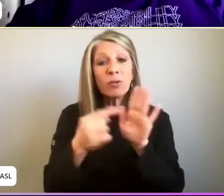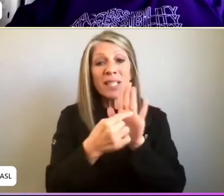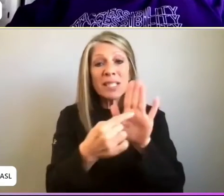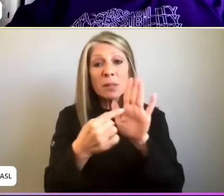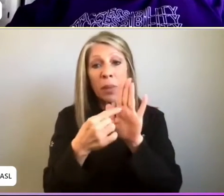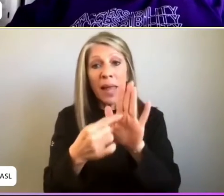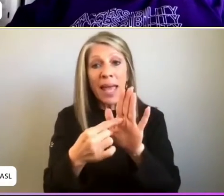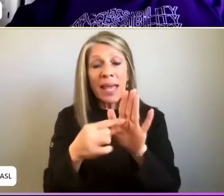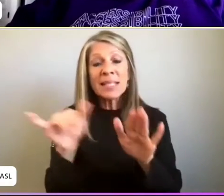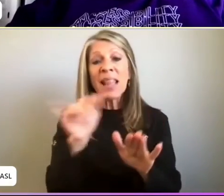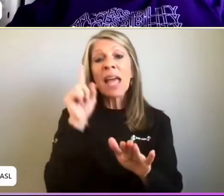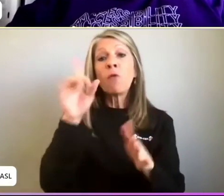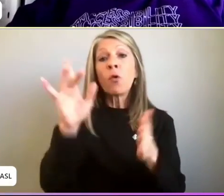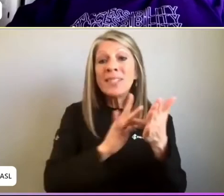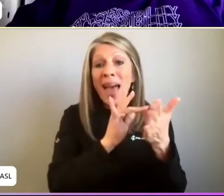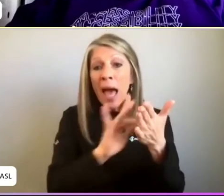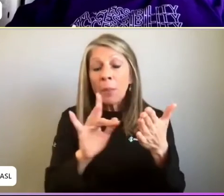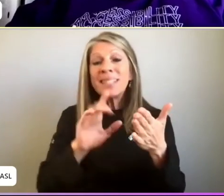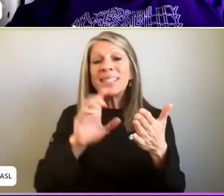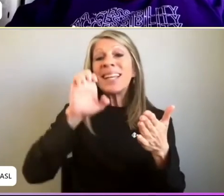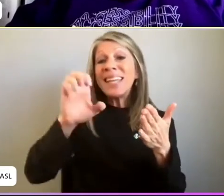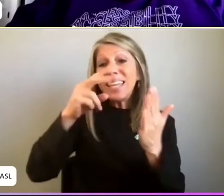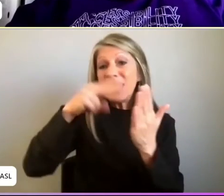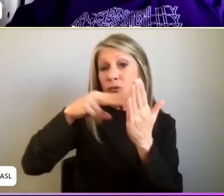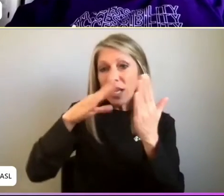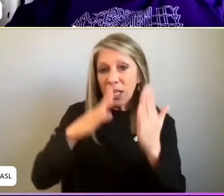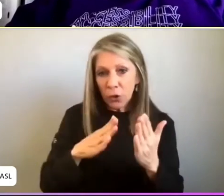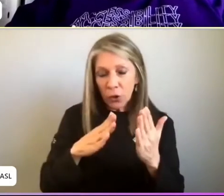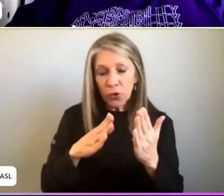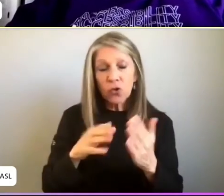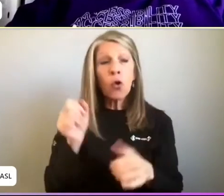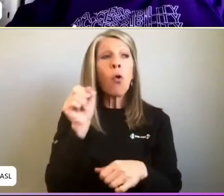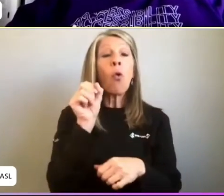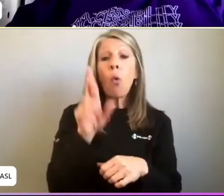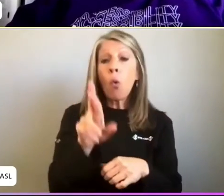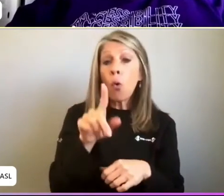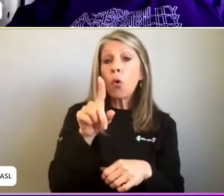have is, has there been much research or funding of